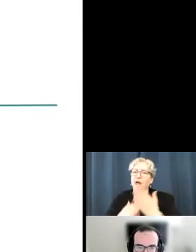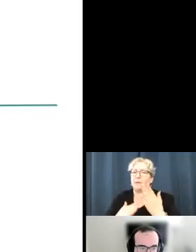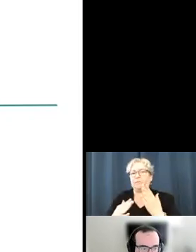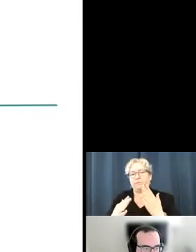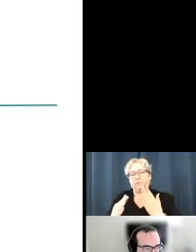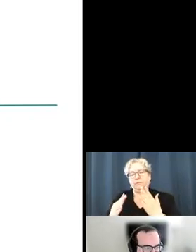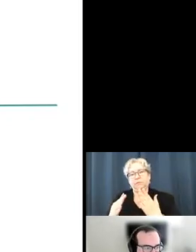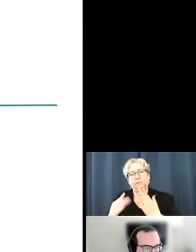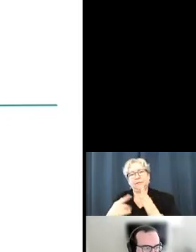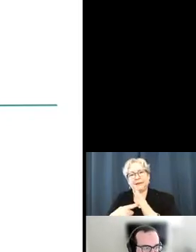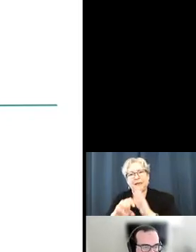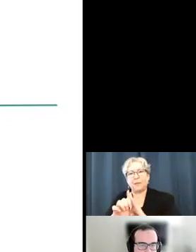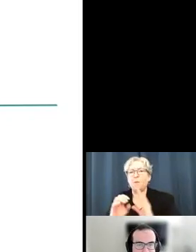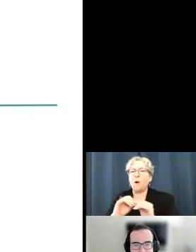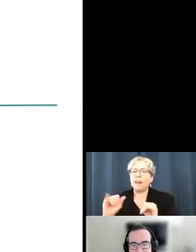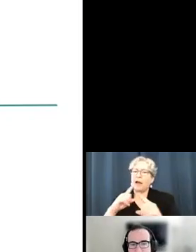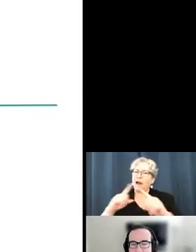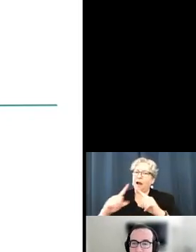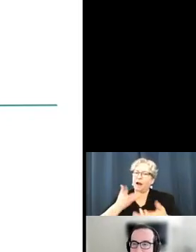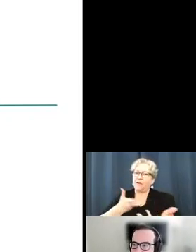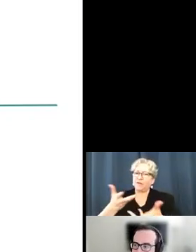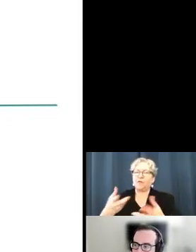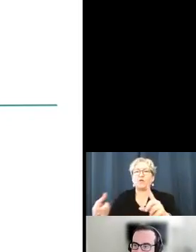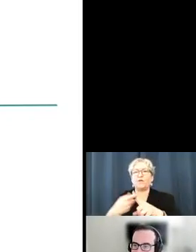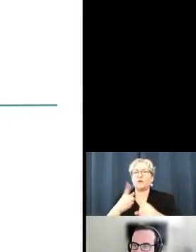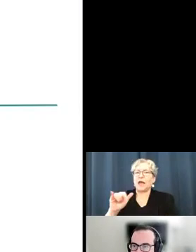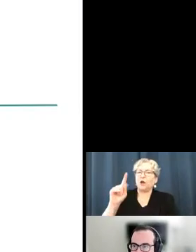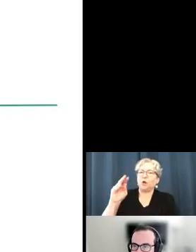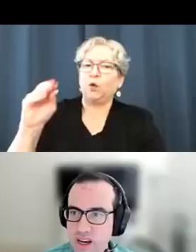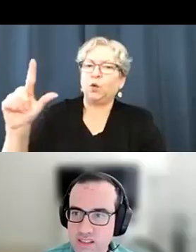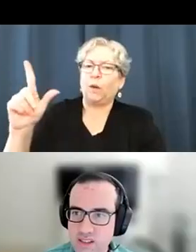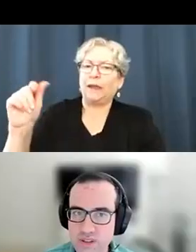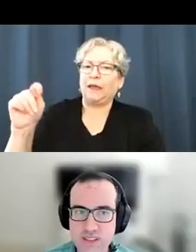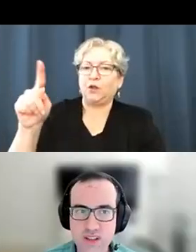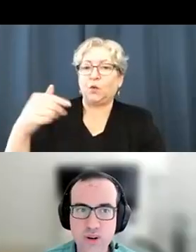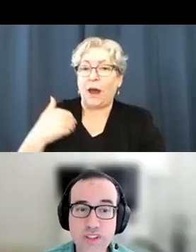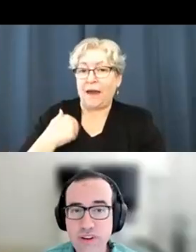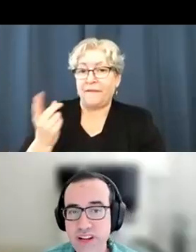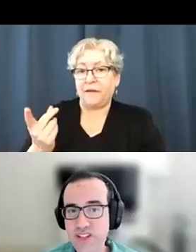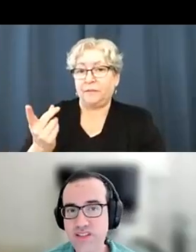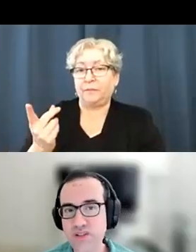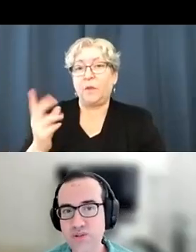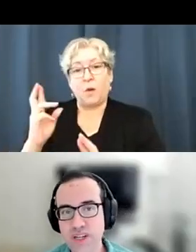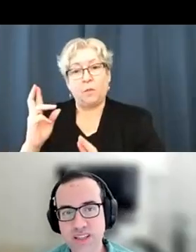So, let's first of all, talk about the toolkit that we provided you. So, hopefully, you've had a chance to look through it.